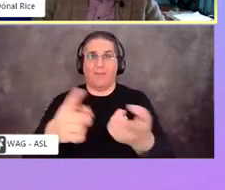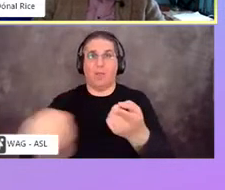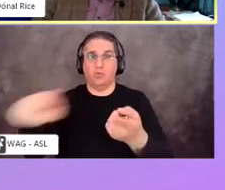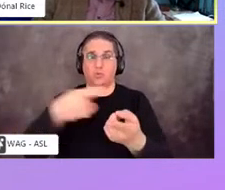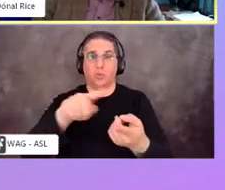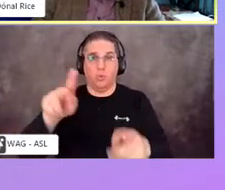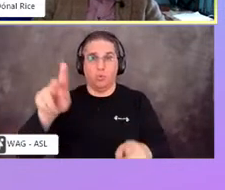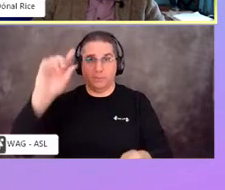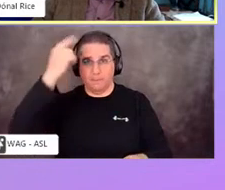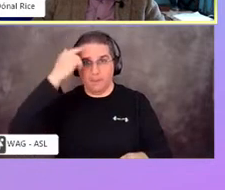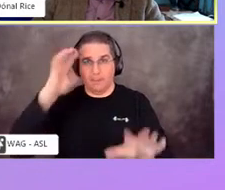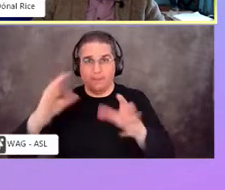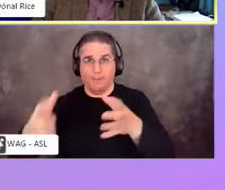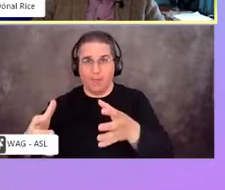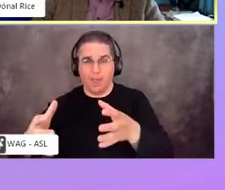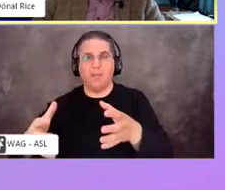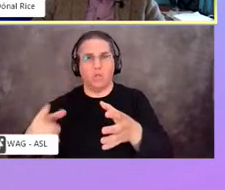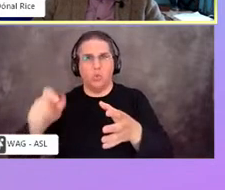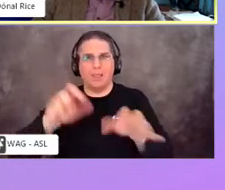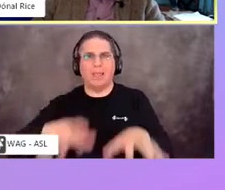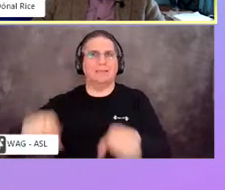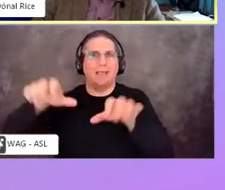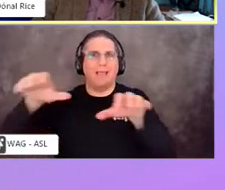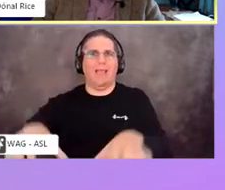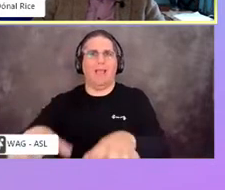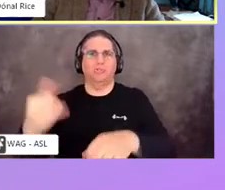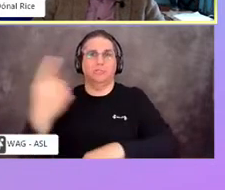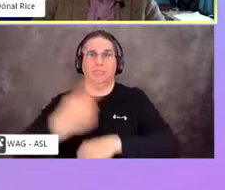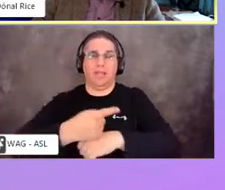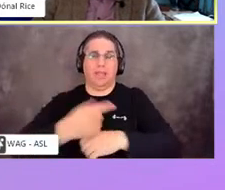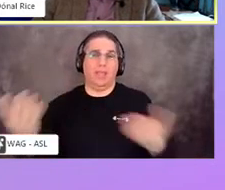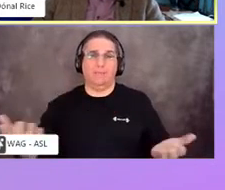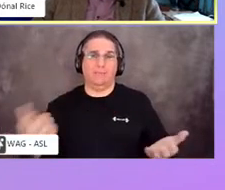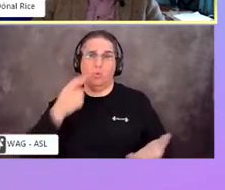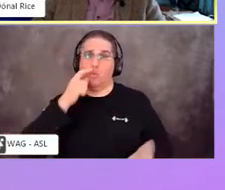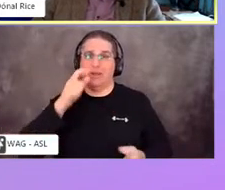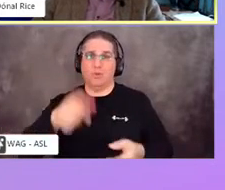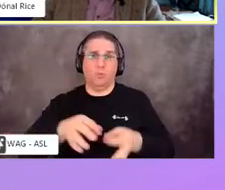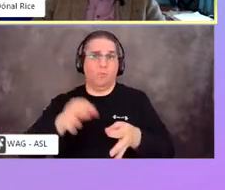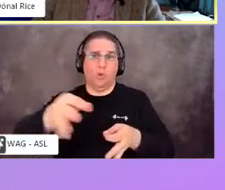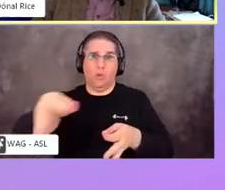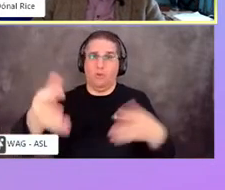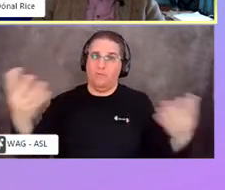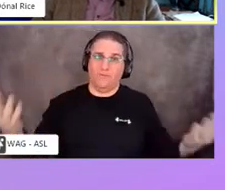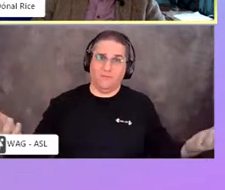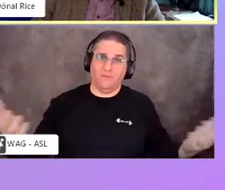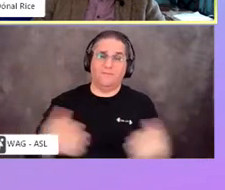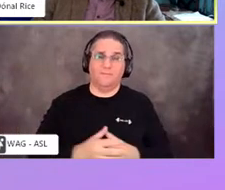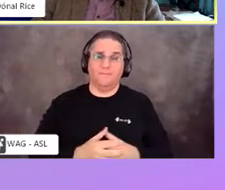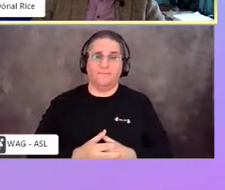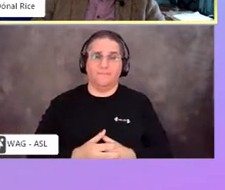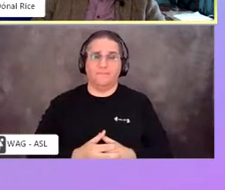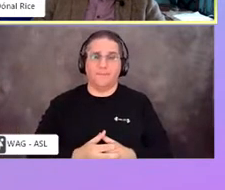web accessibility directive monitoring body. The day we are giving out to public